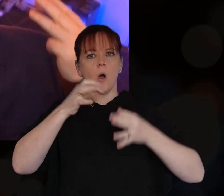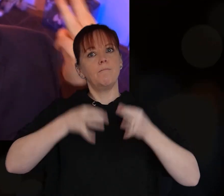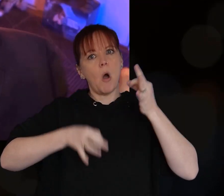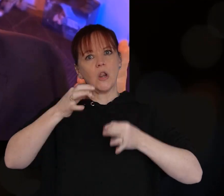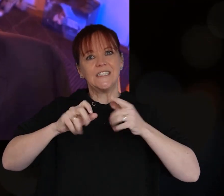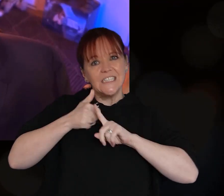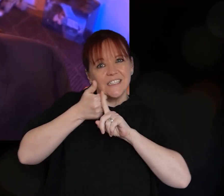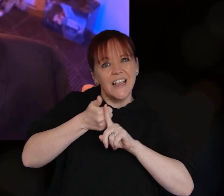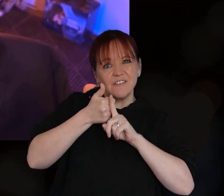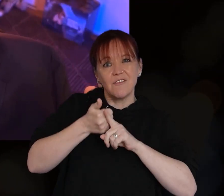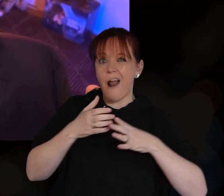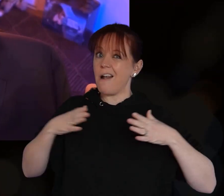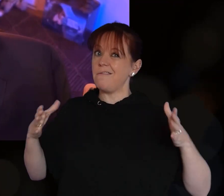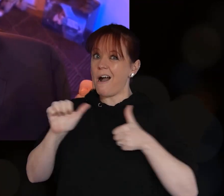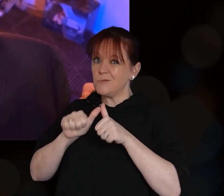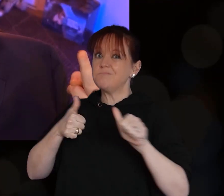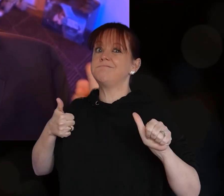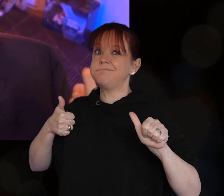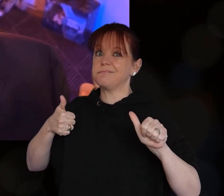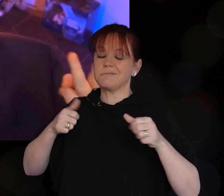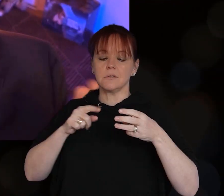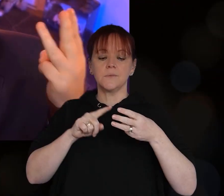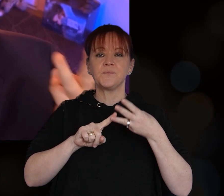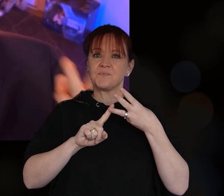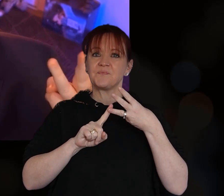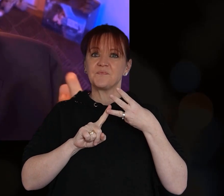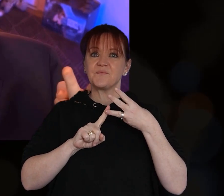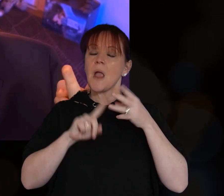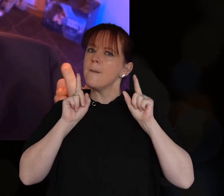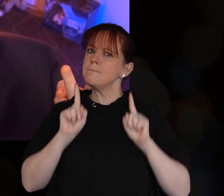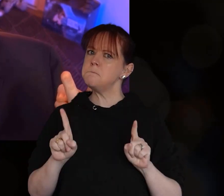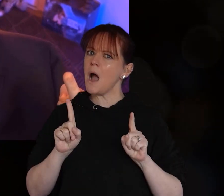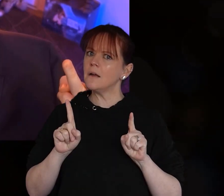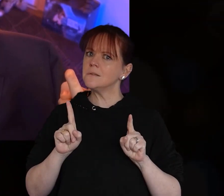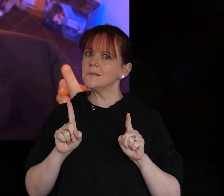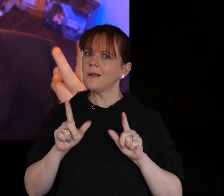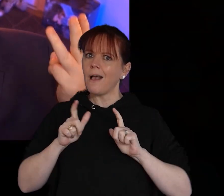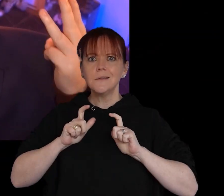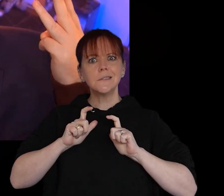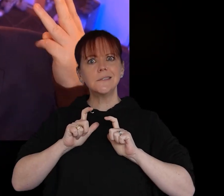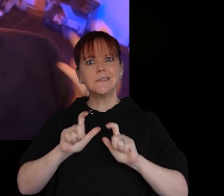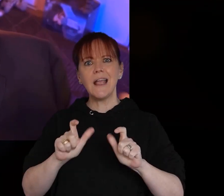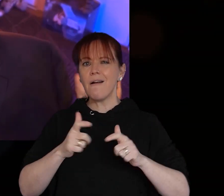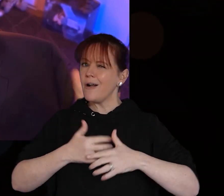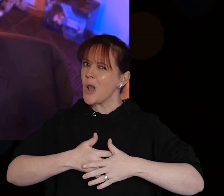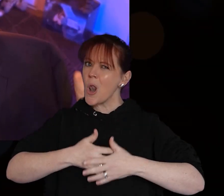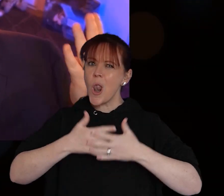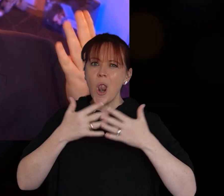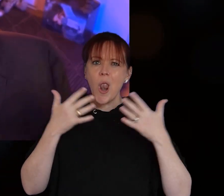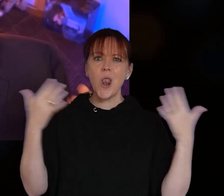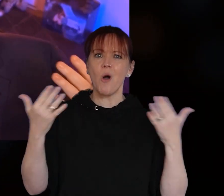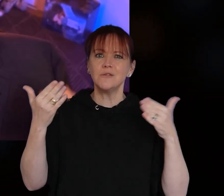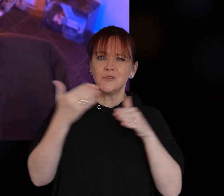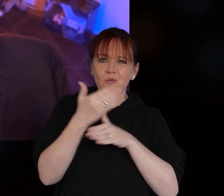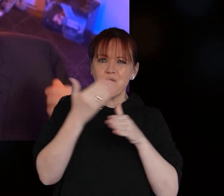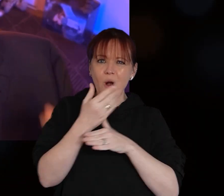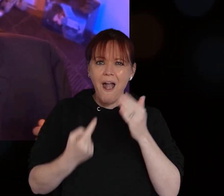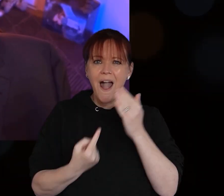the politics of advocacy within larger organizations and yet we still see an enormous amount being done